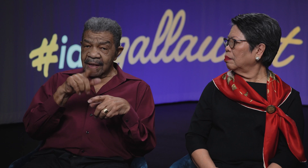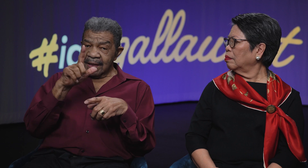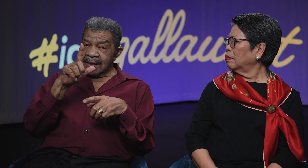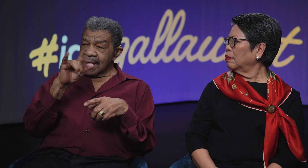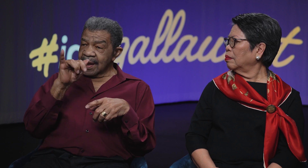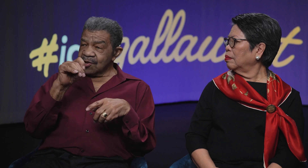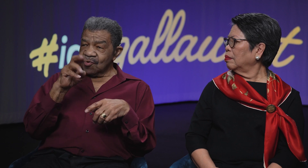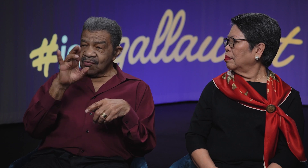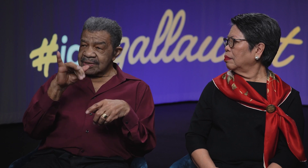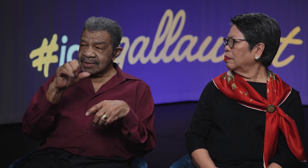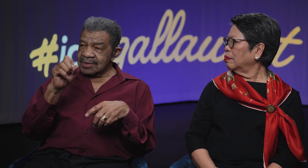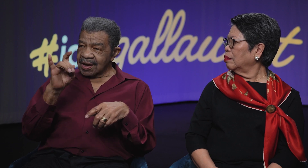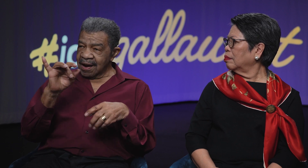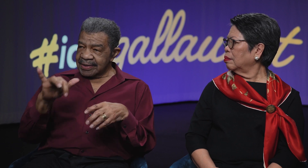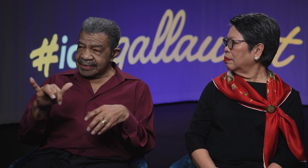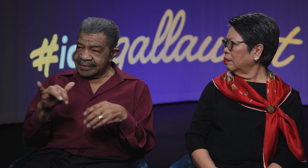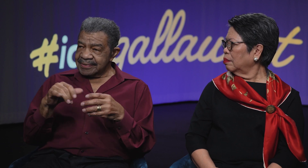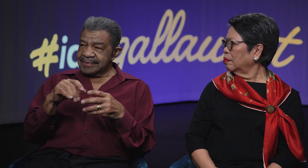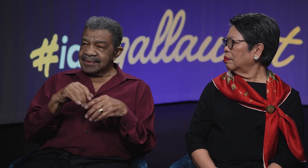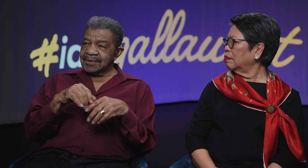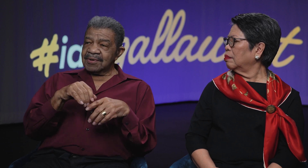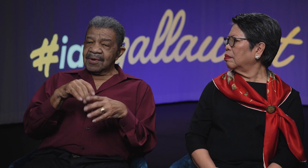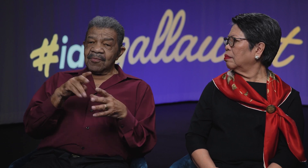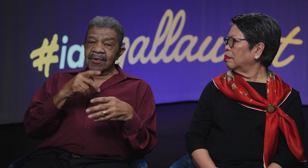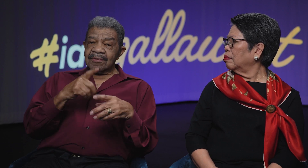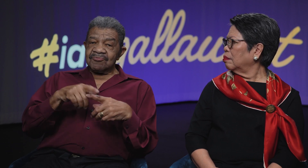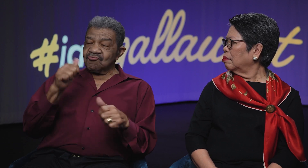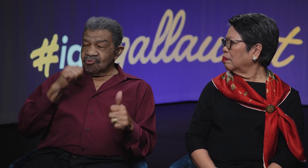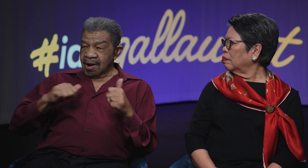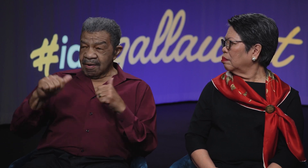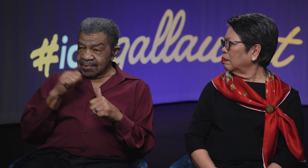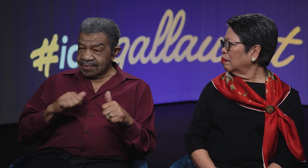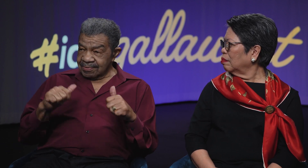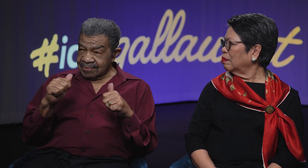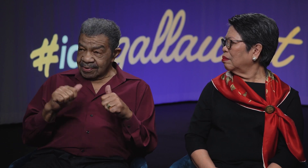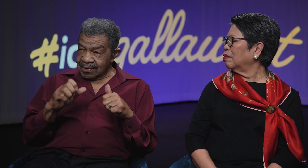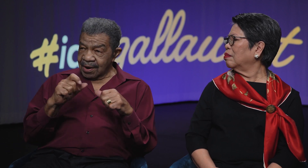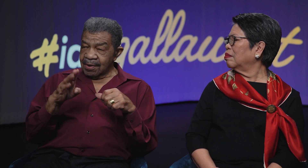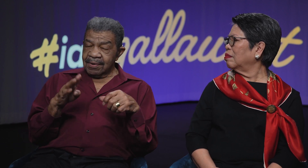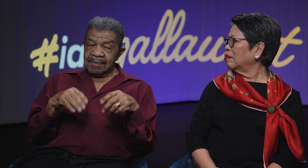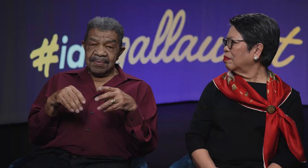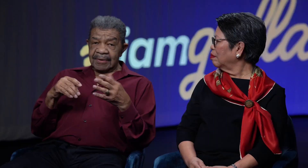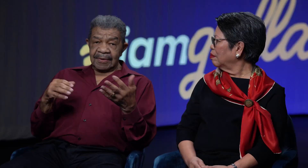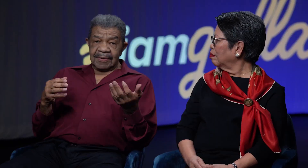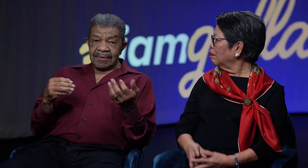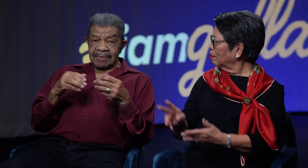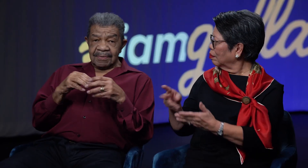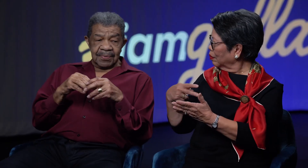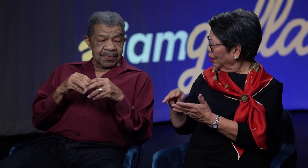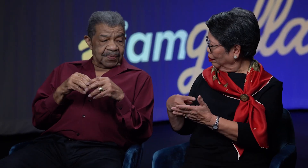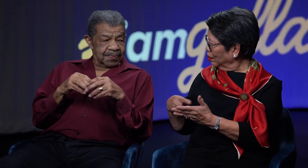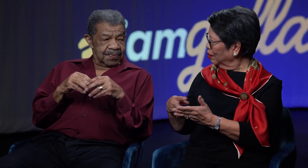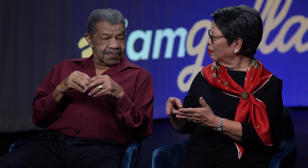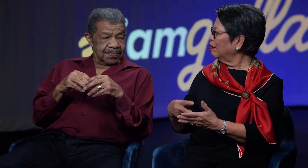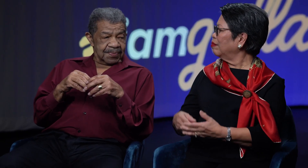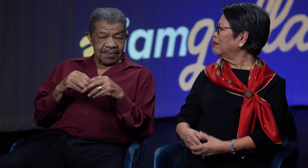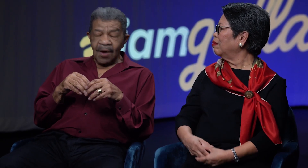The literacy society, drama club… Dance…